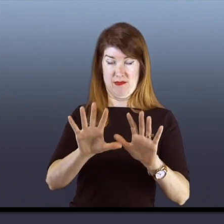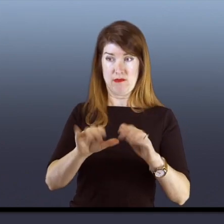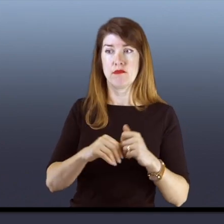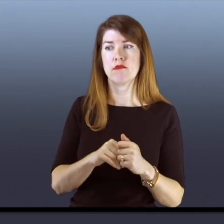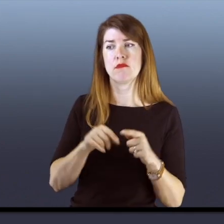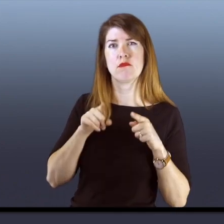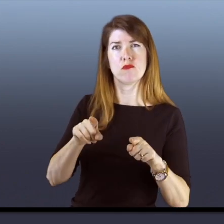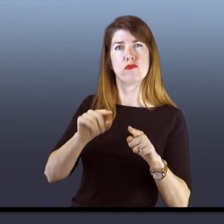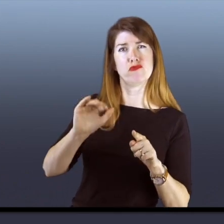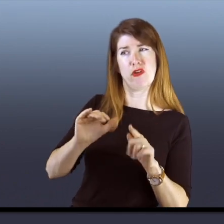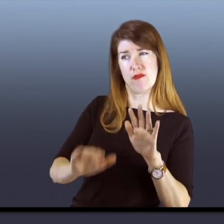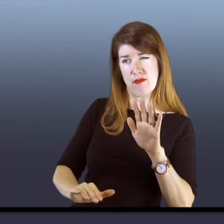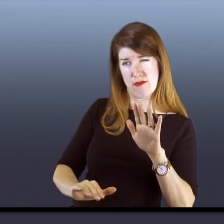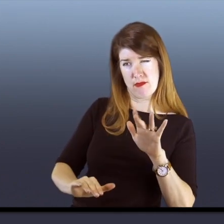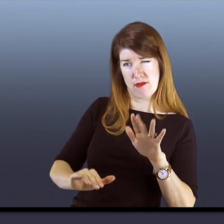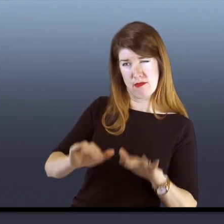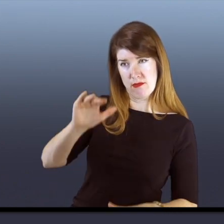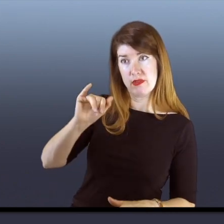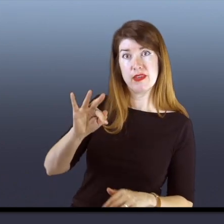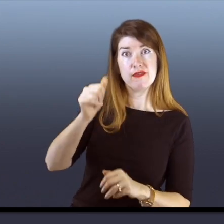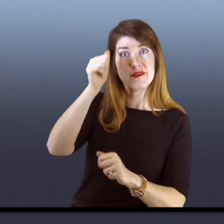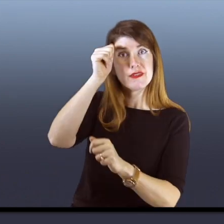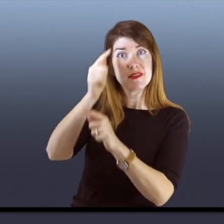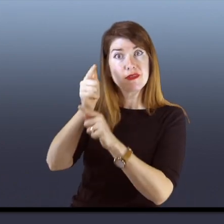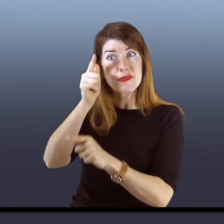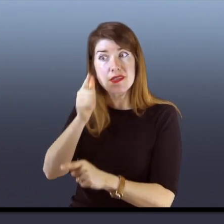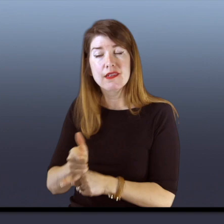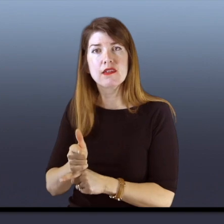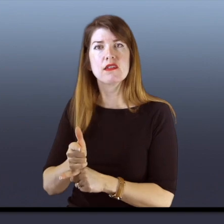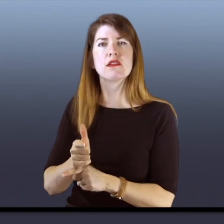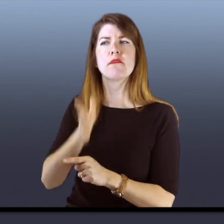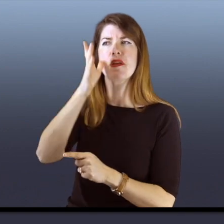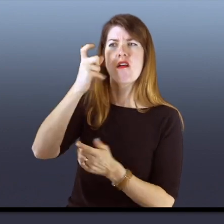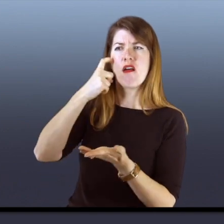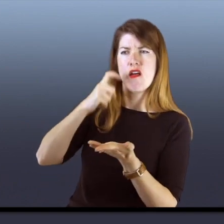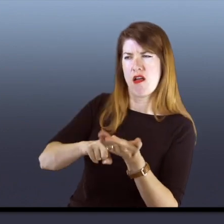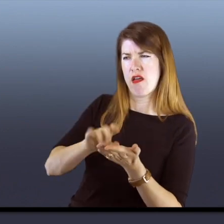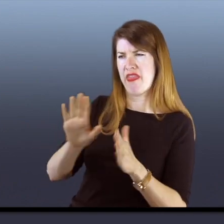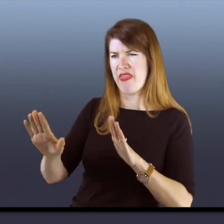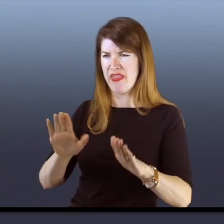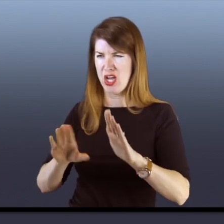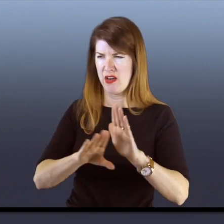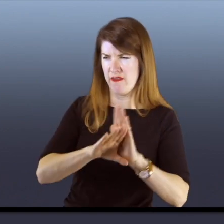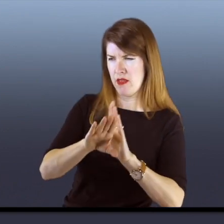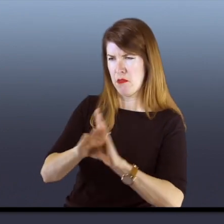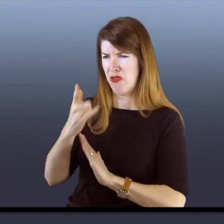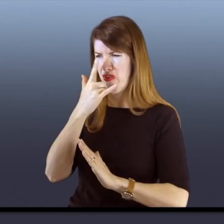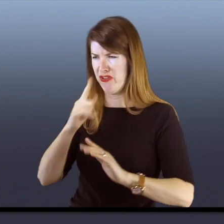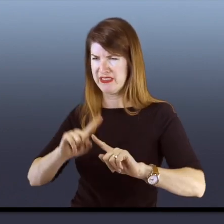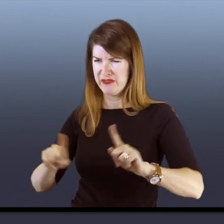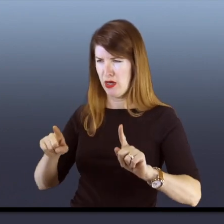the parents will notice different developmental milestones that the siblings are reaching that the deaf and hard of hearing child may not.